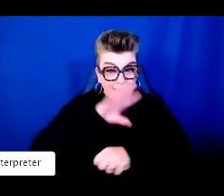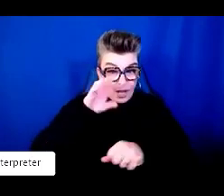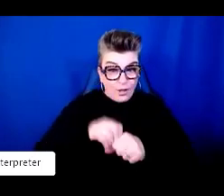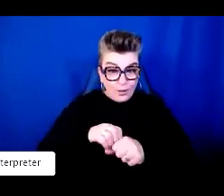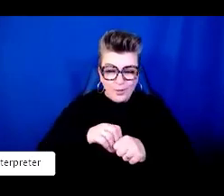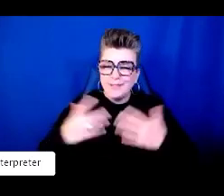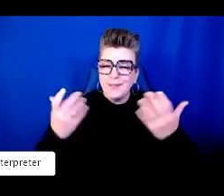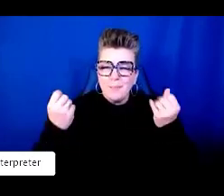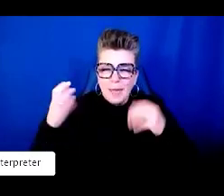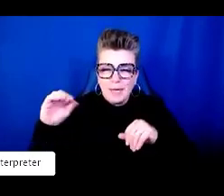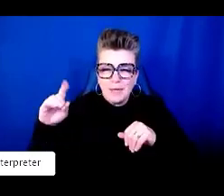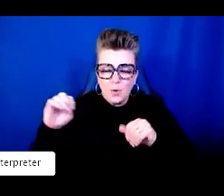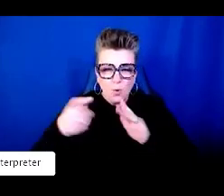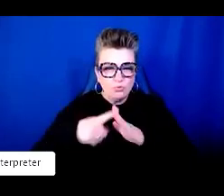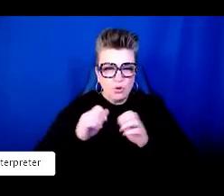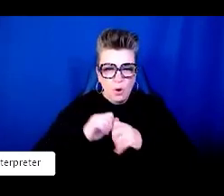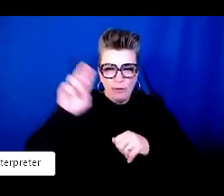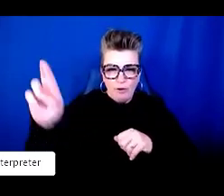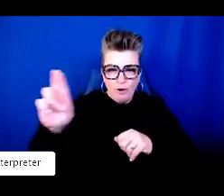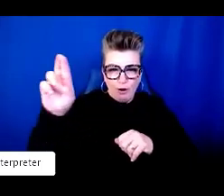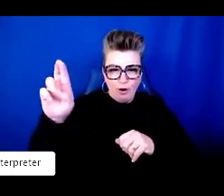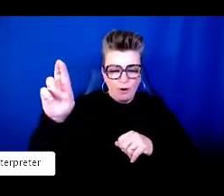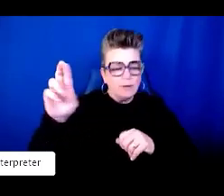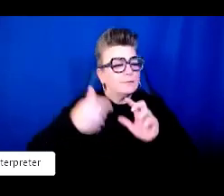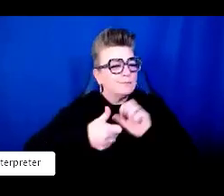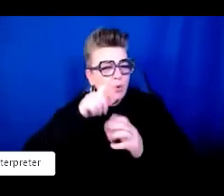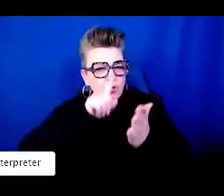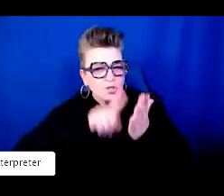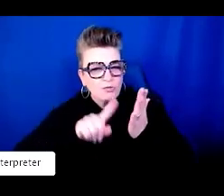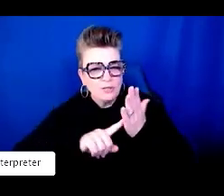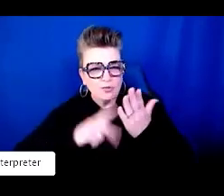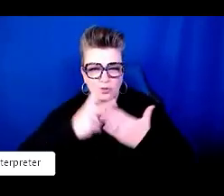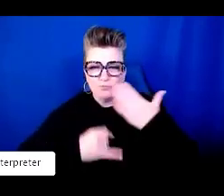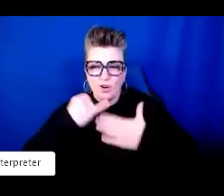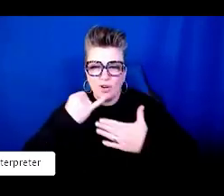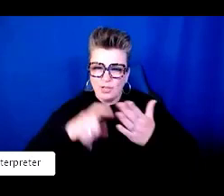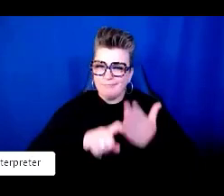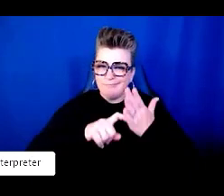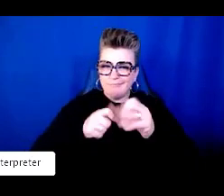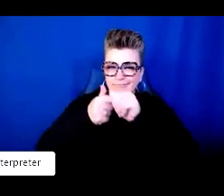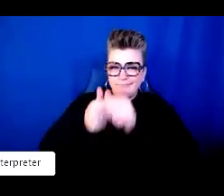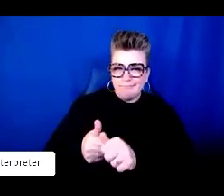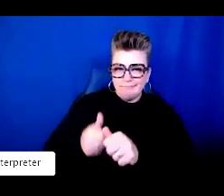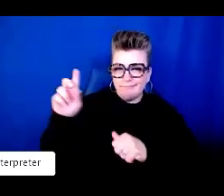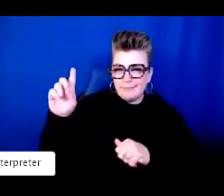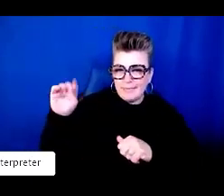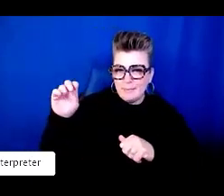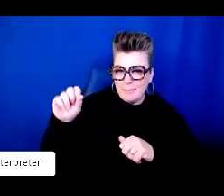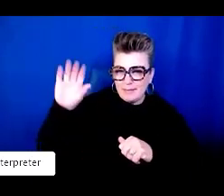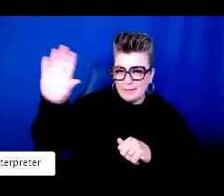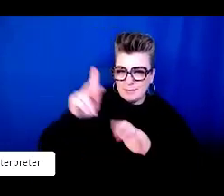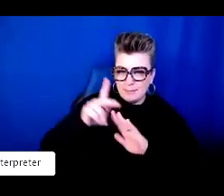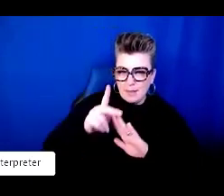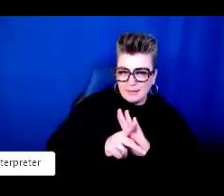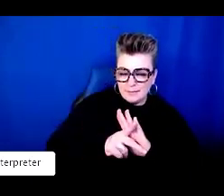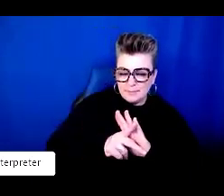starting with R as most research projects will be subject to the DMS policy. Also subject to the DMS policy